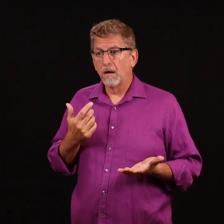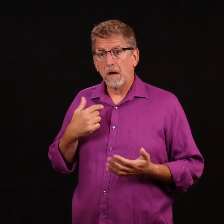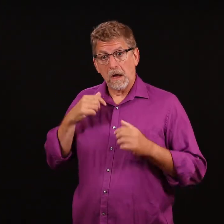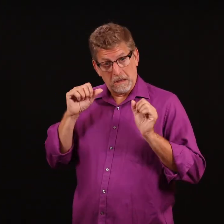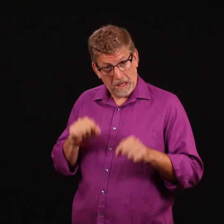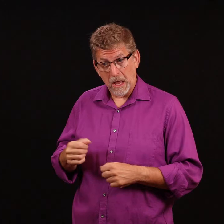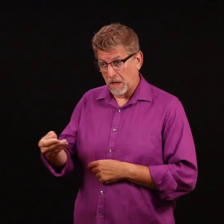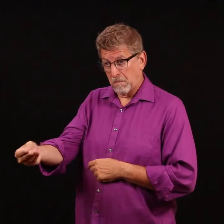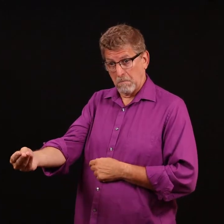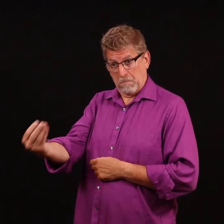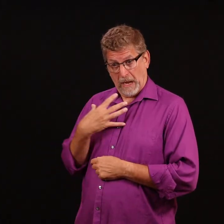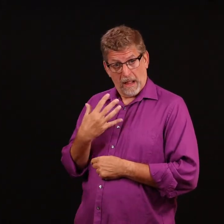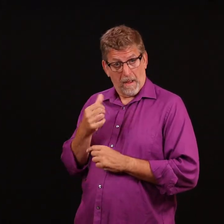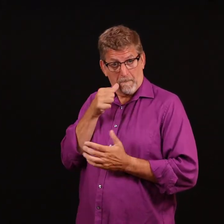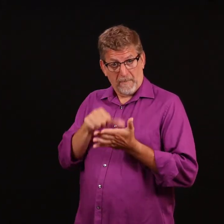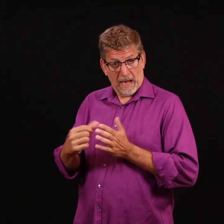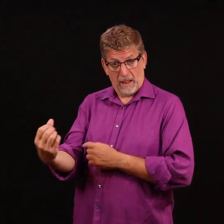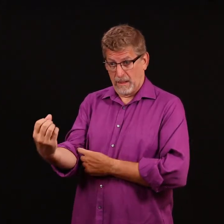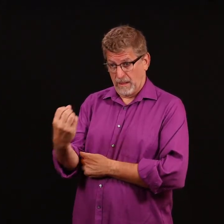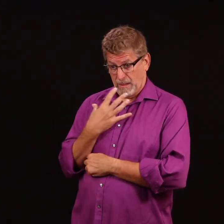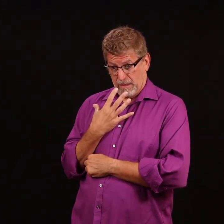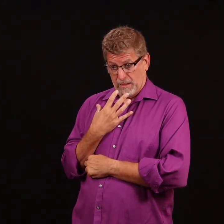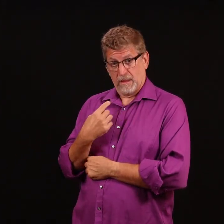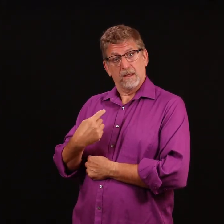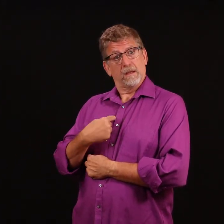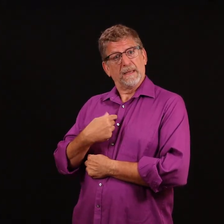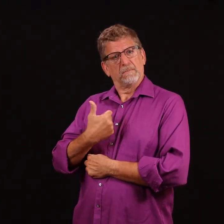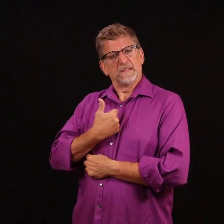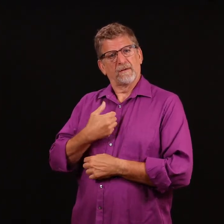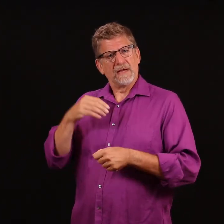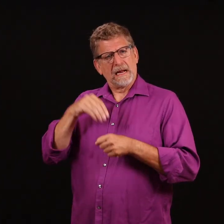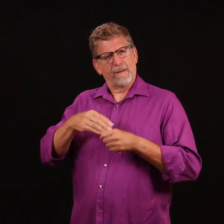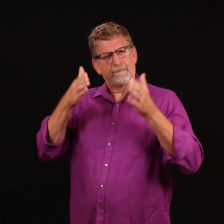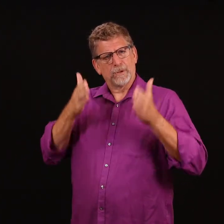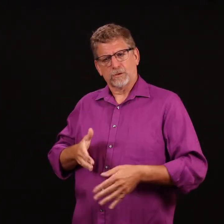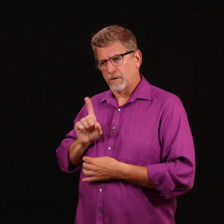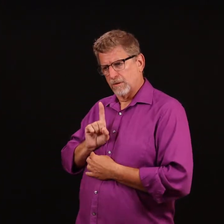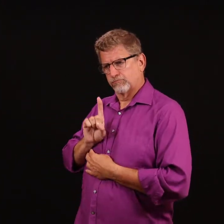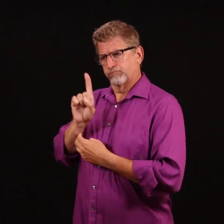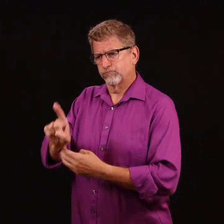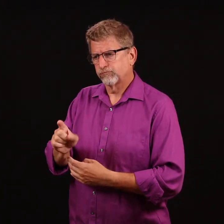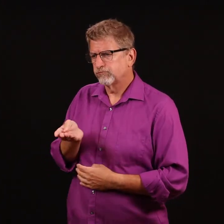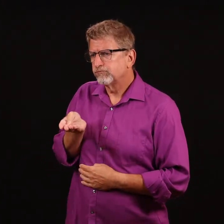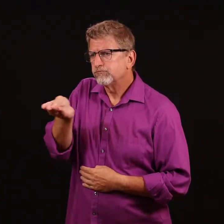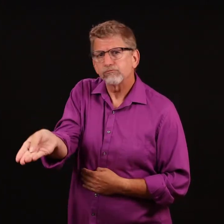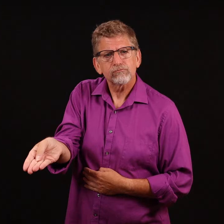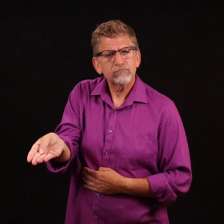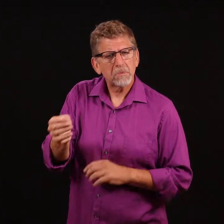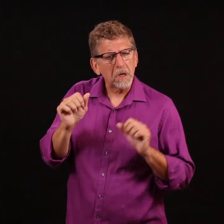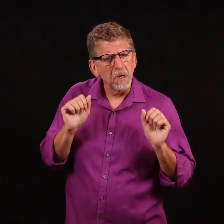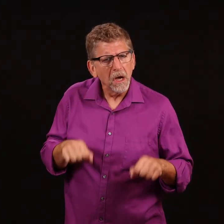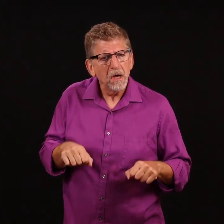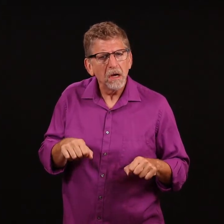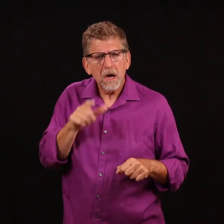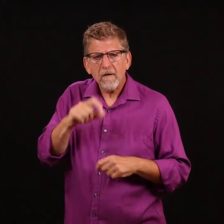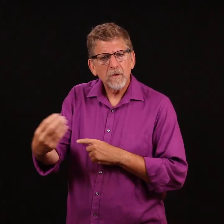The voter can physically hand in their ballot,